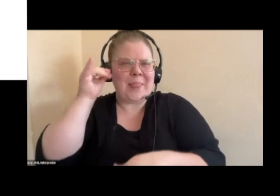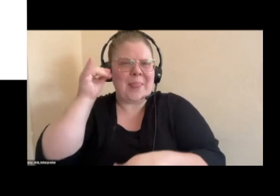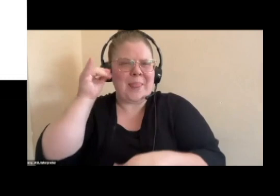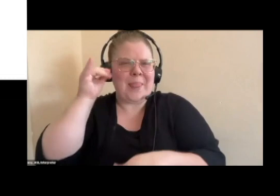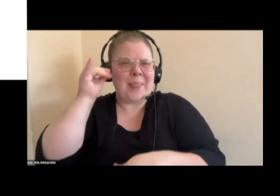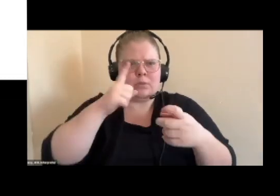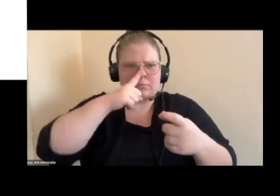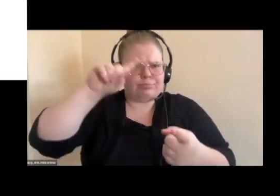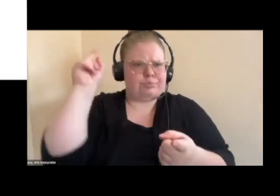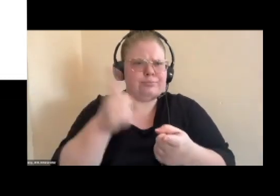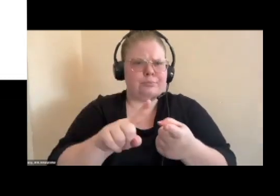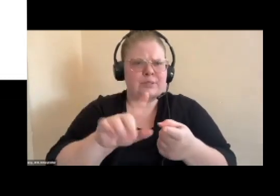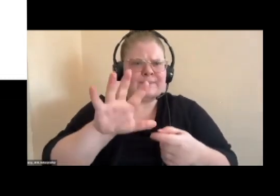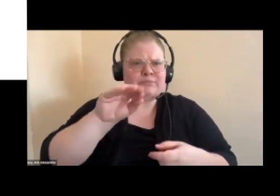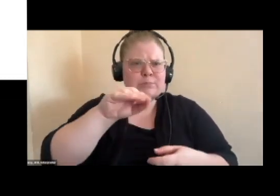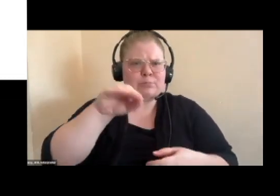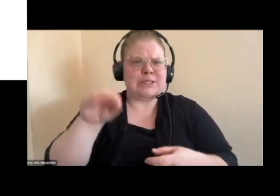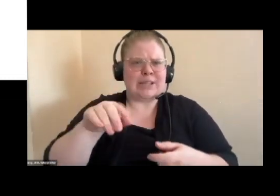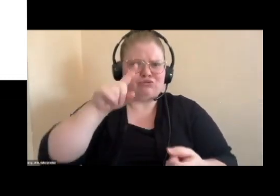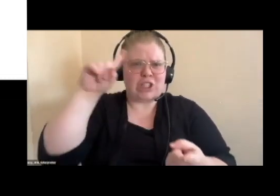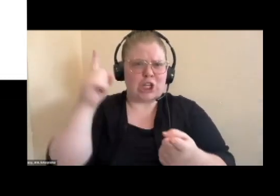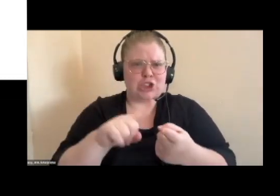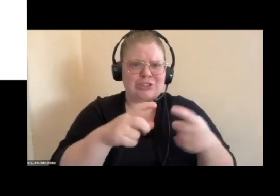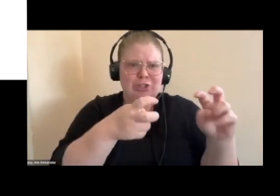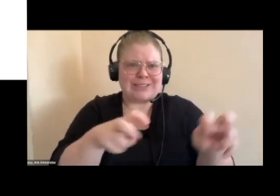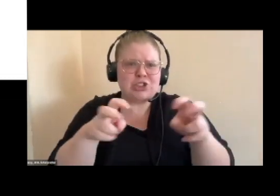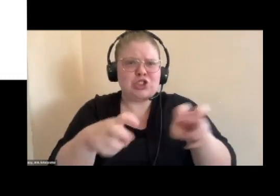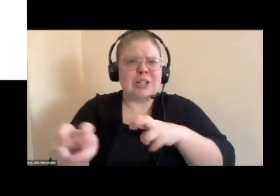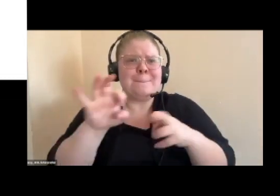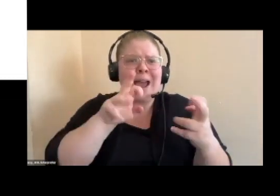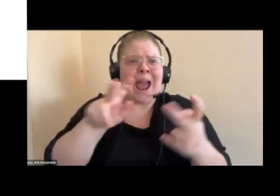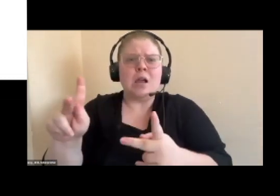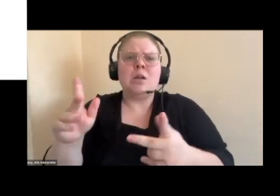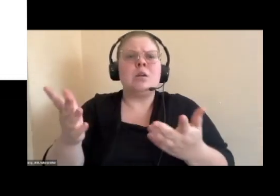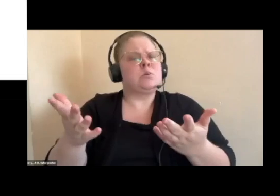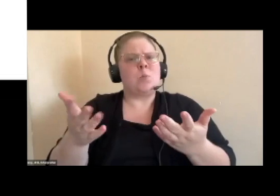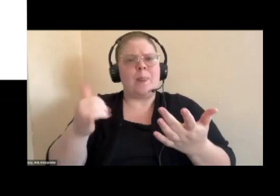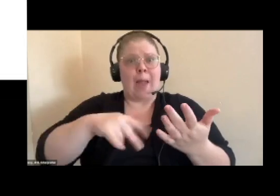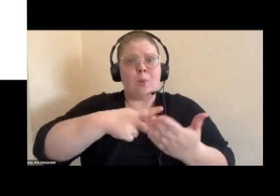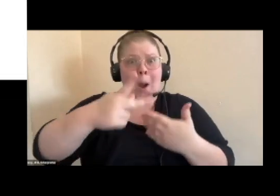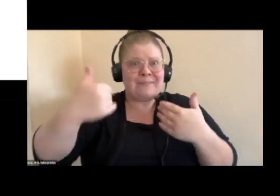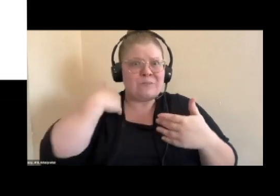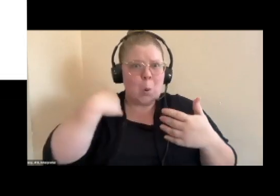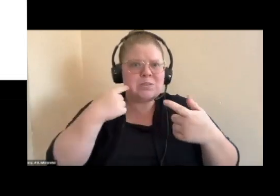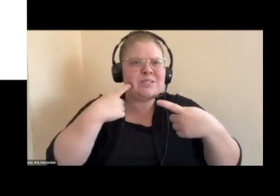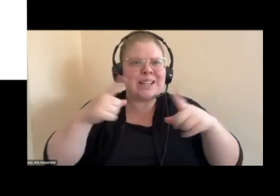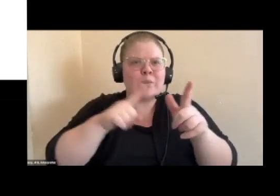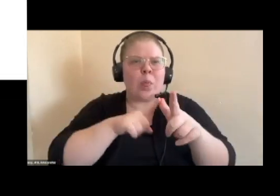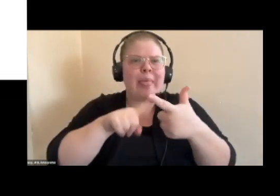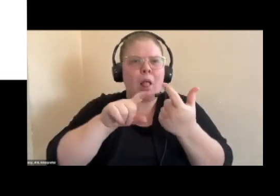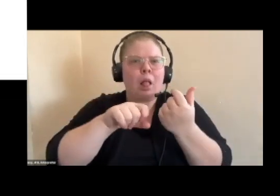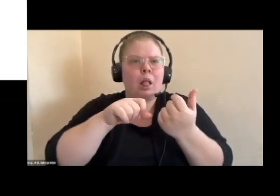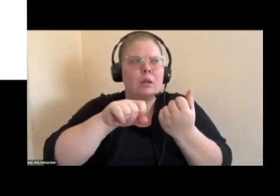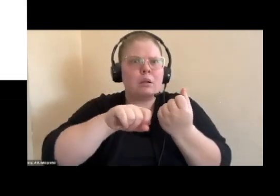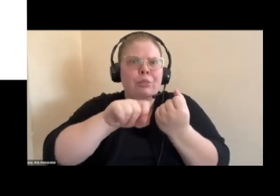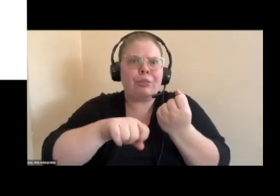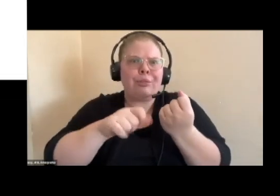This really successful program was really going downhill. This research the advocates used